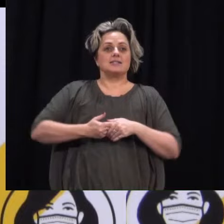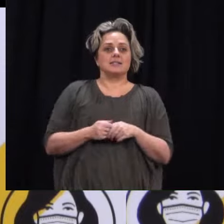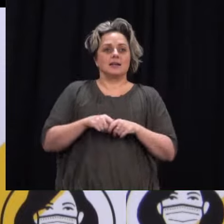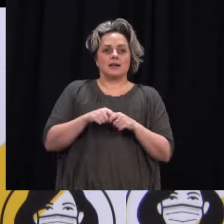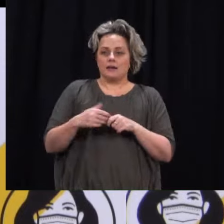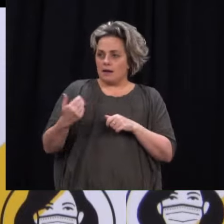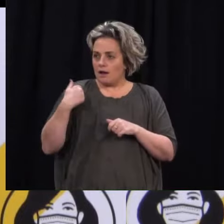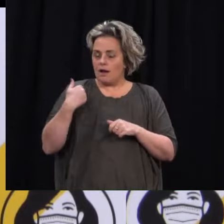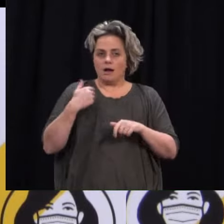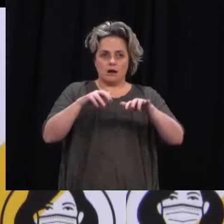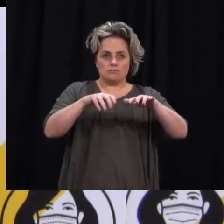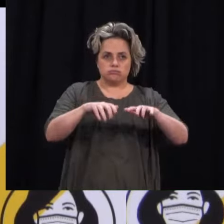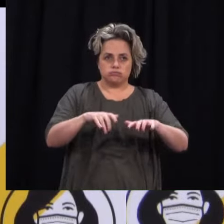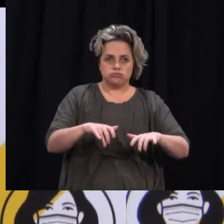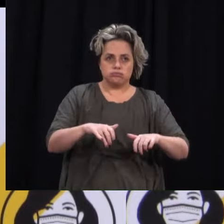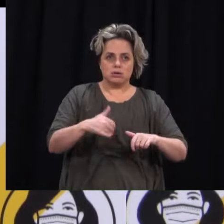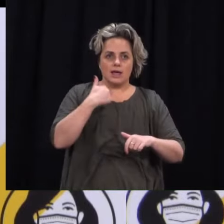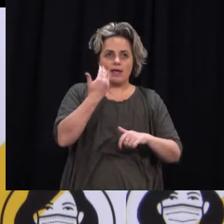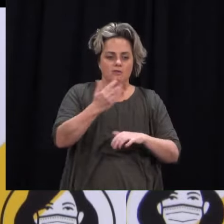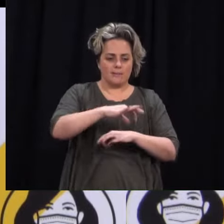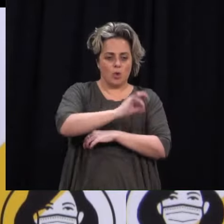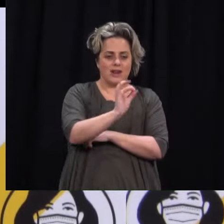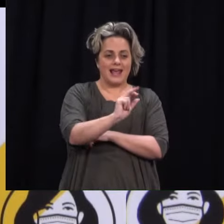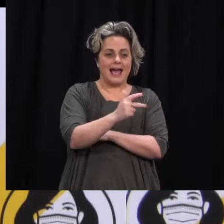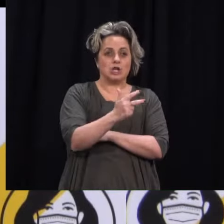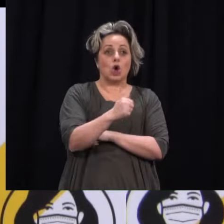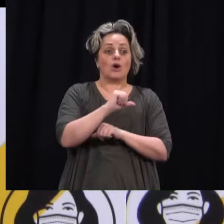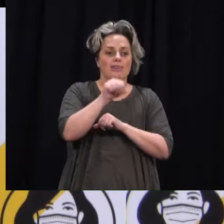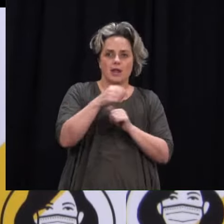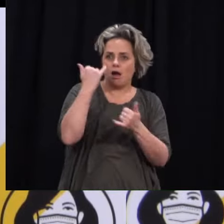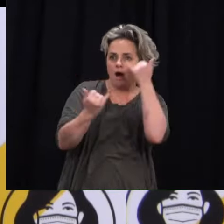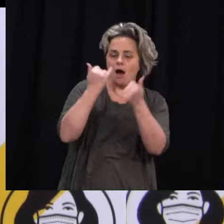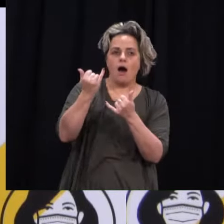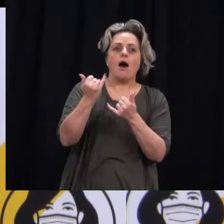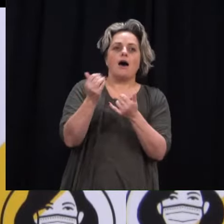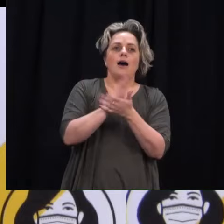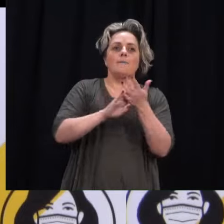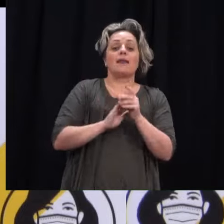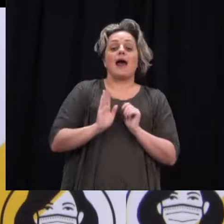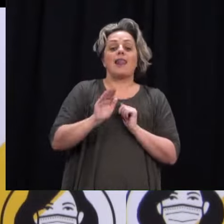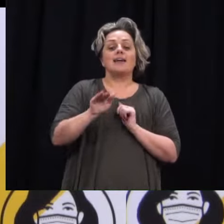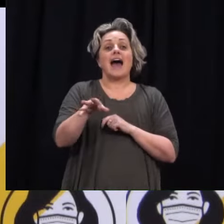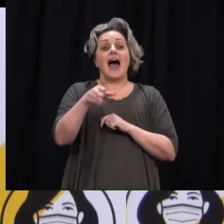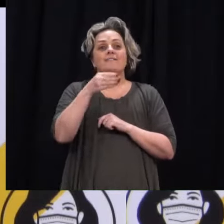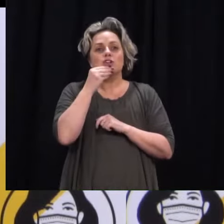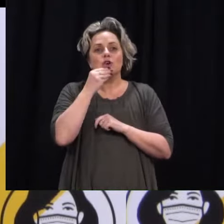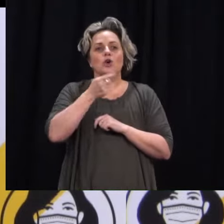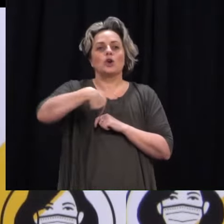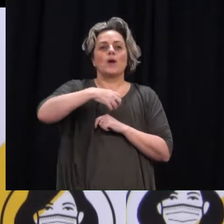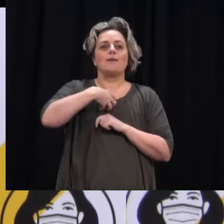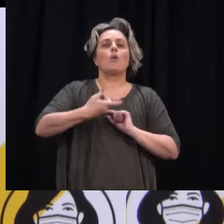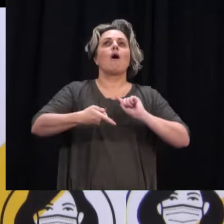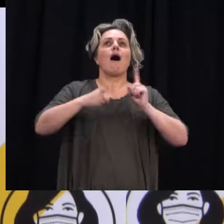the day each day. Because of the new case dmz in overload and are loaded into the system at # in the morning, then the